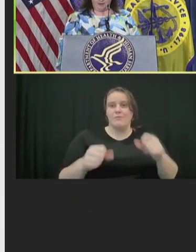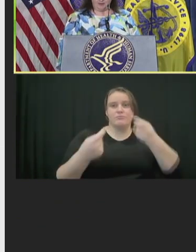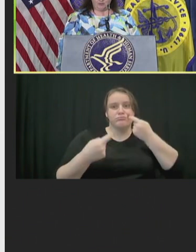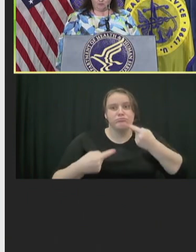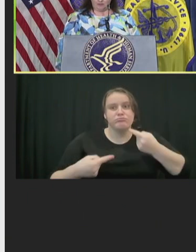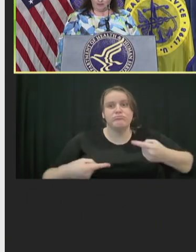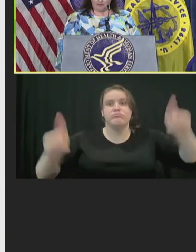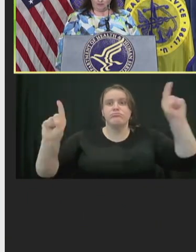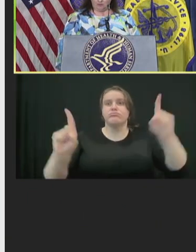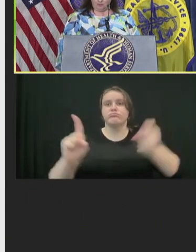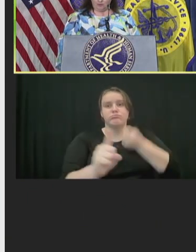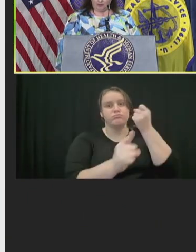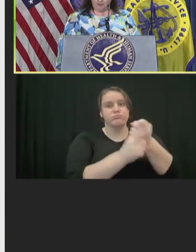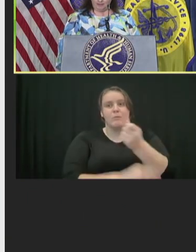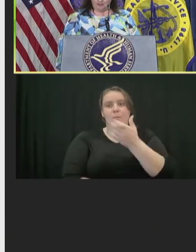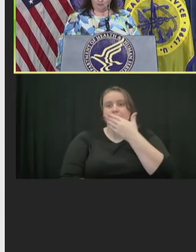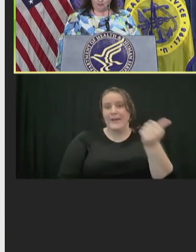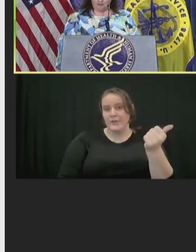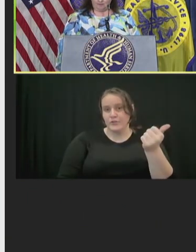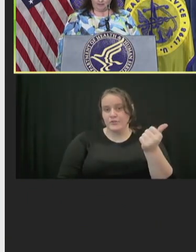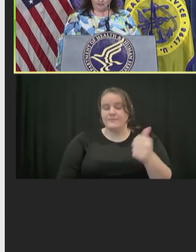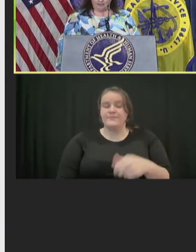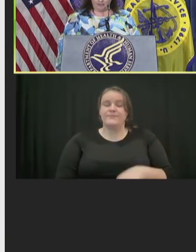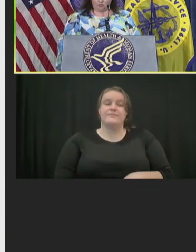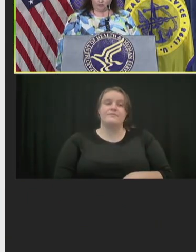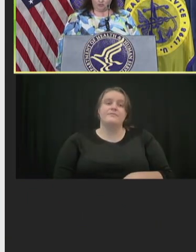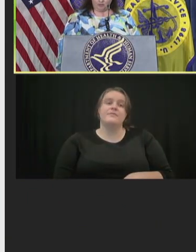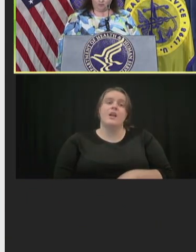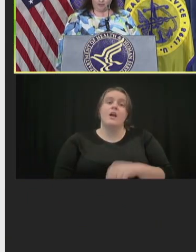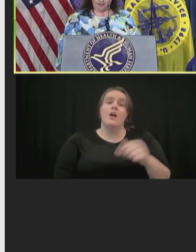Also, one of the other programs that we've funded since 2021 is